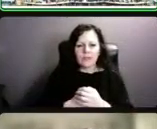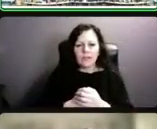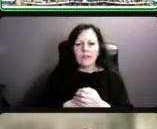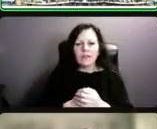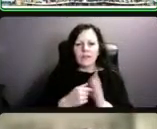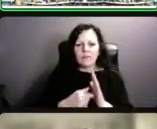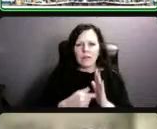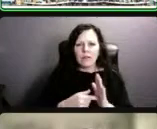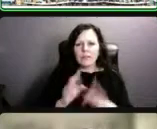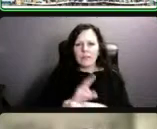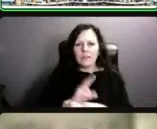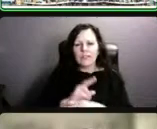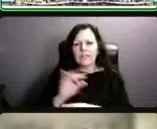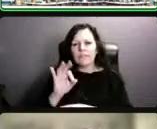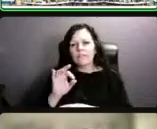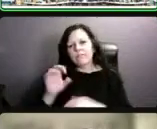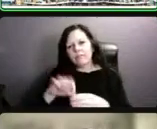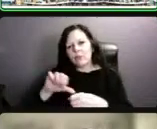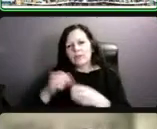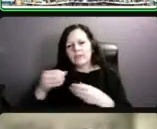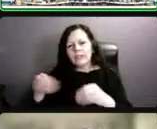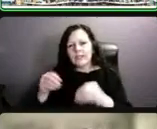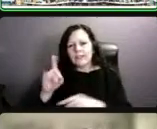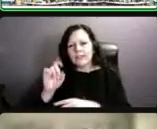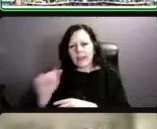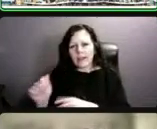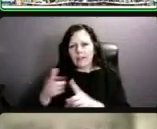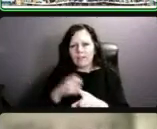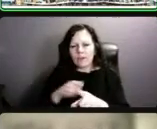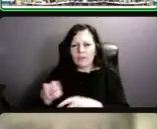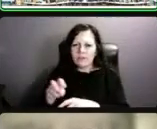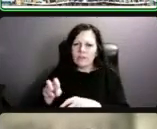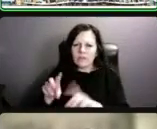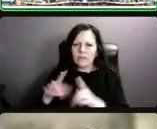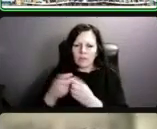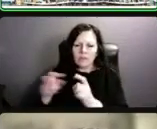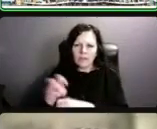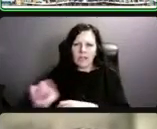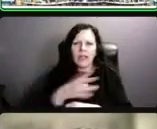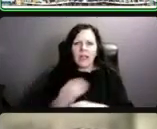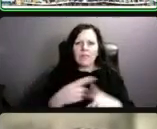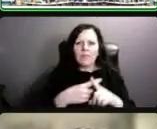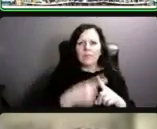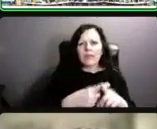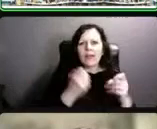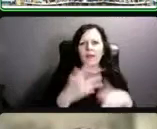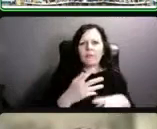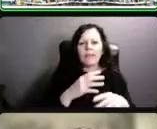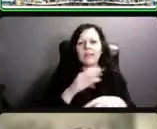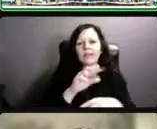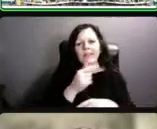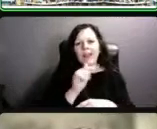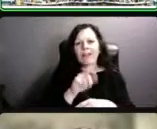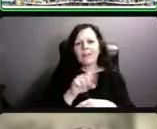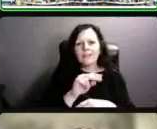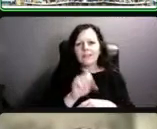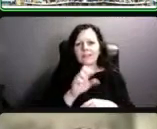THE CALCULATIONS USED TO DETERMINE EXPECTED REVENUE. OUR SOUND MODEL TAKES FUEL